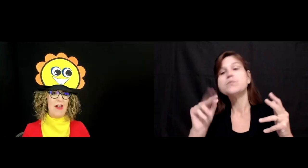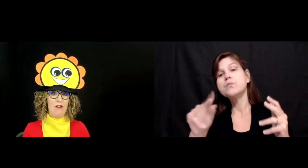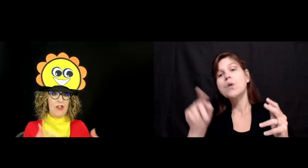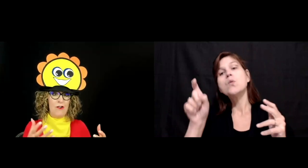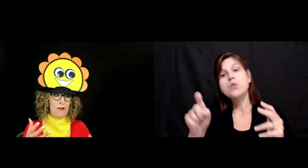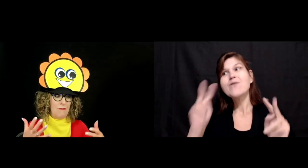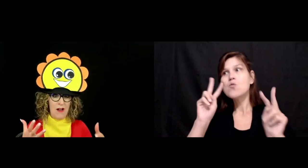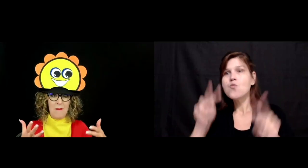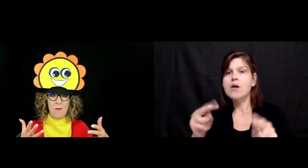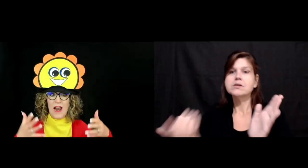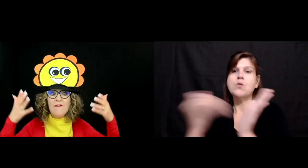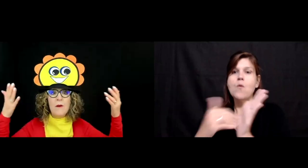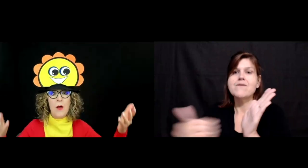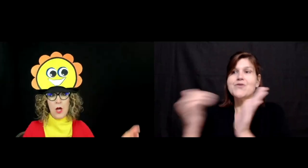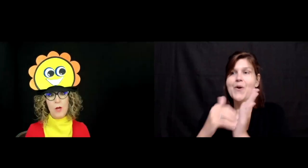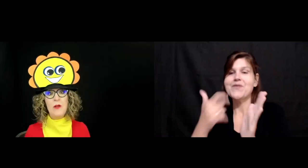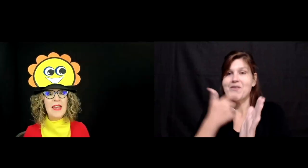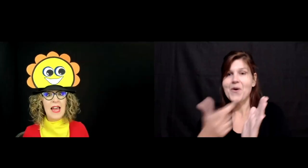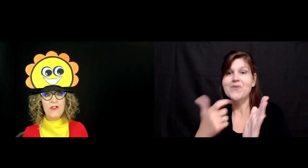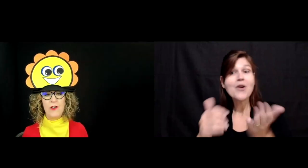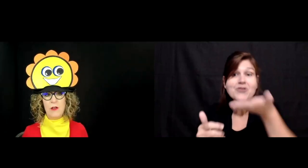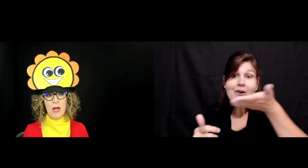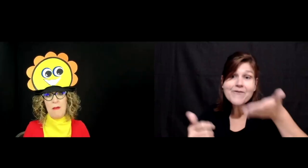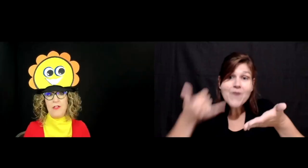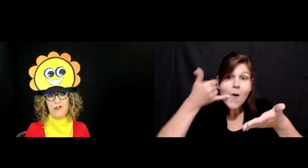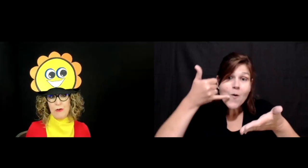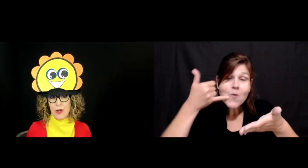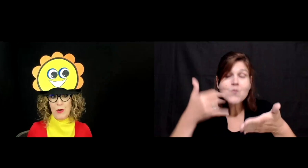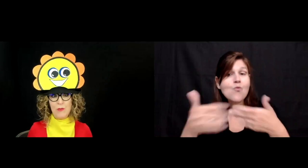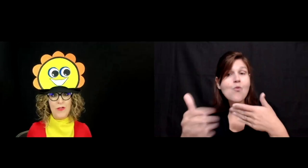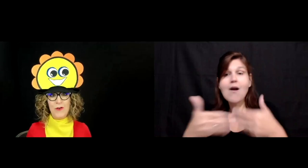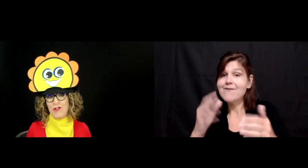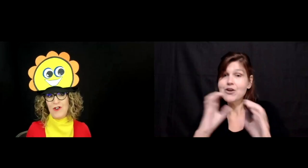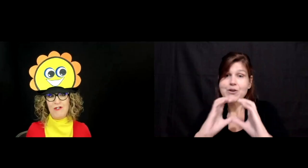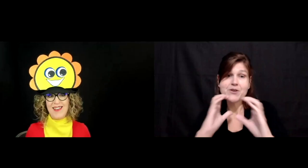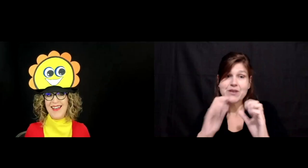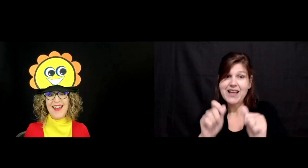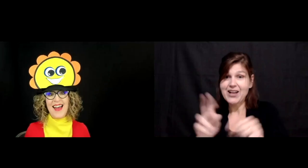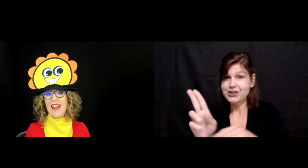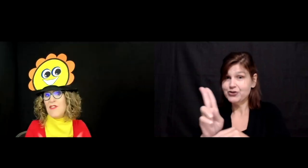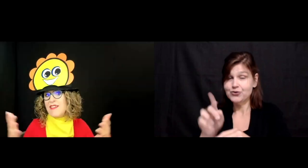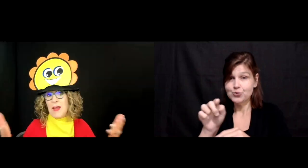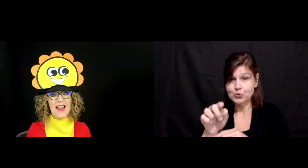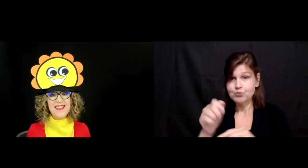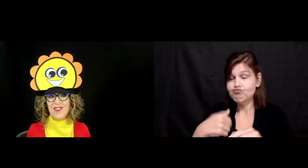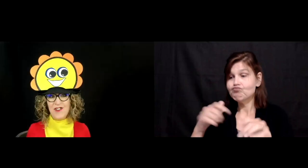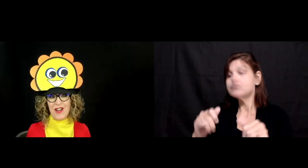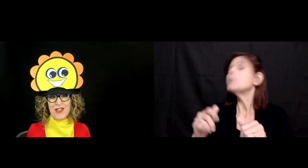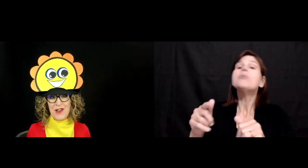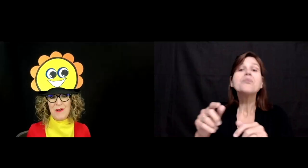have it on your, whatever communication methods you use with your children. And the siblings enjoy it too,